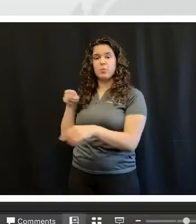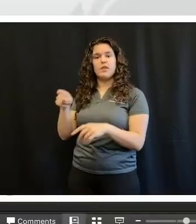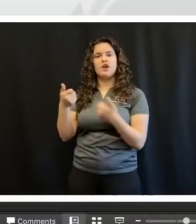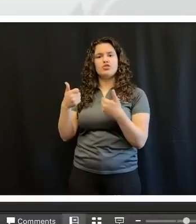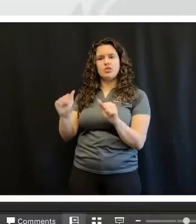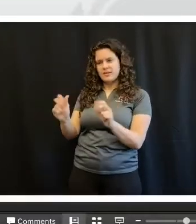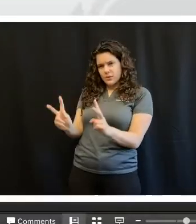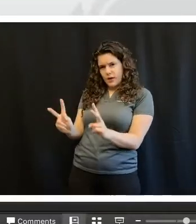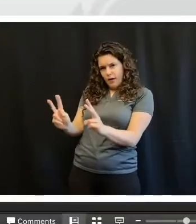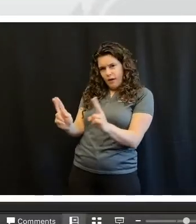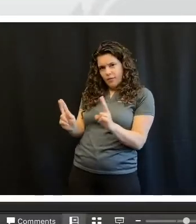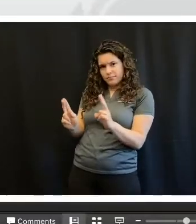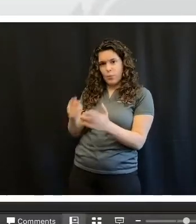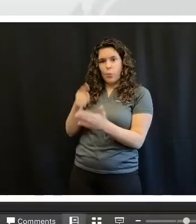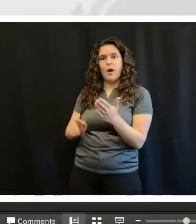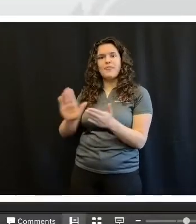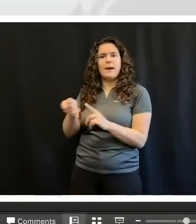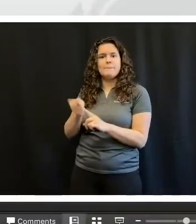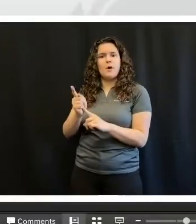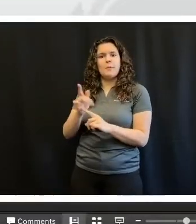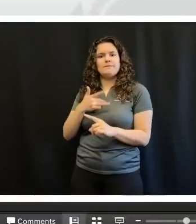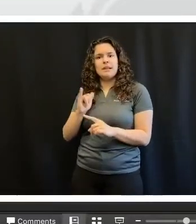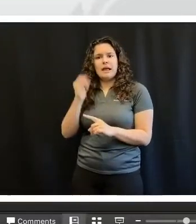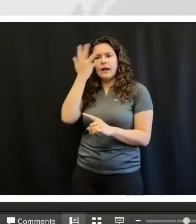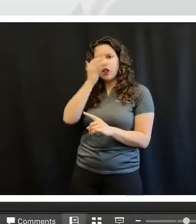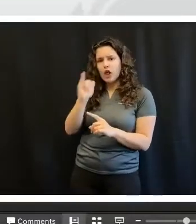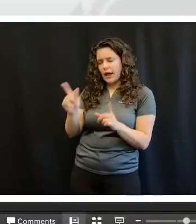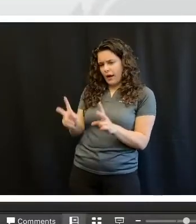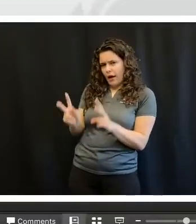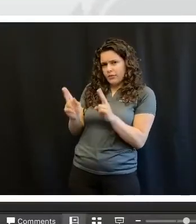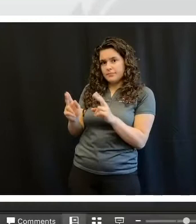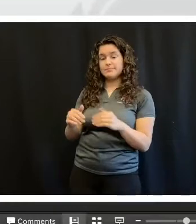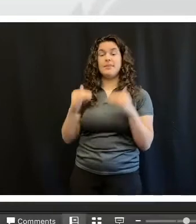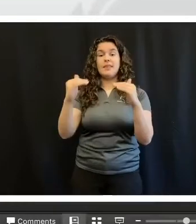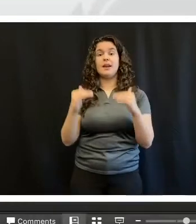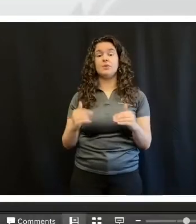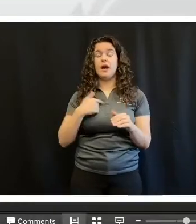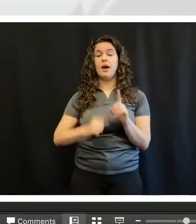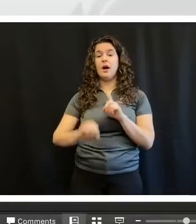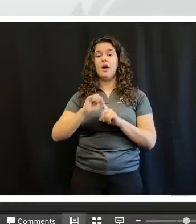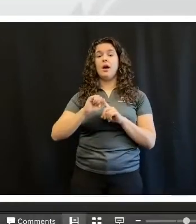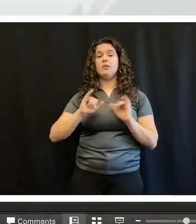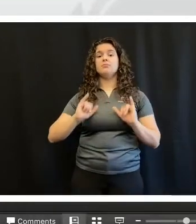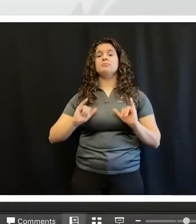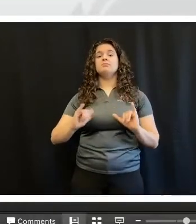what that moment looks like. This next one really struck me kind of in the heart about